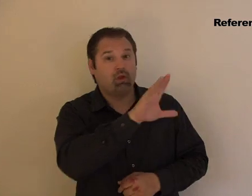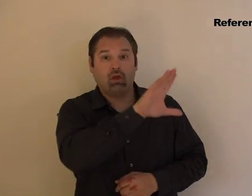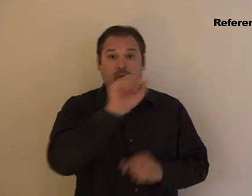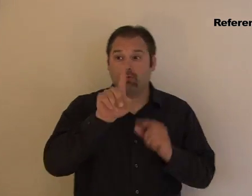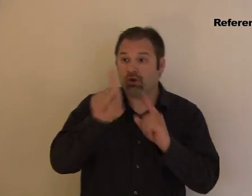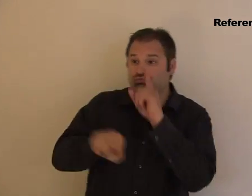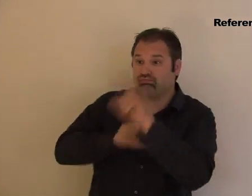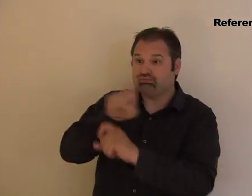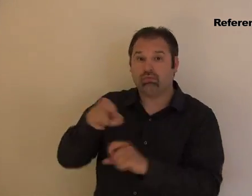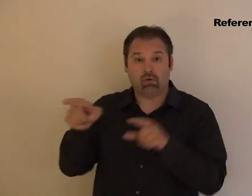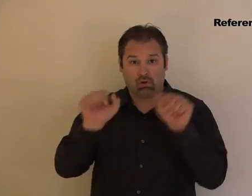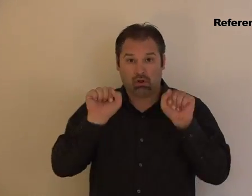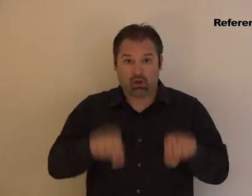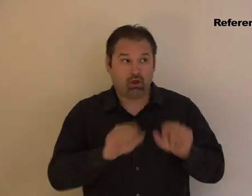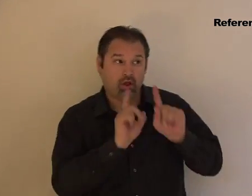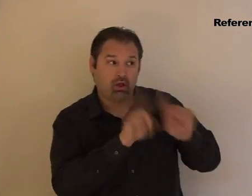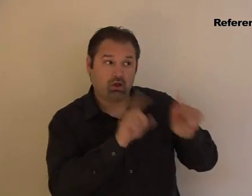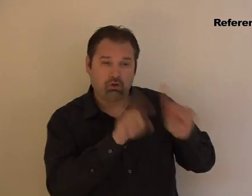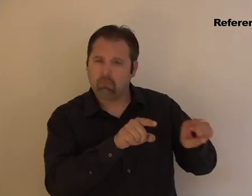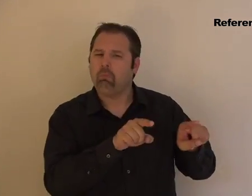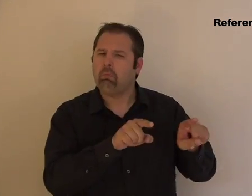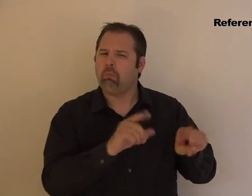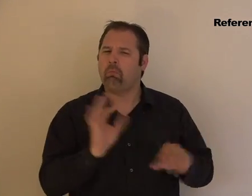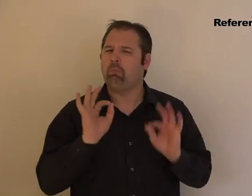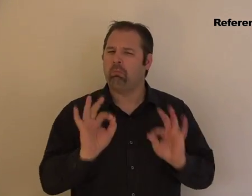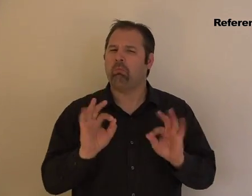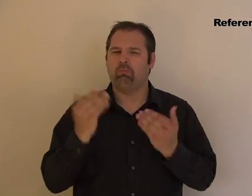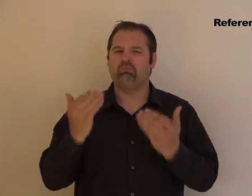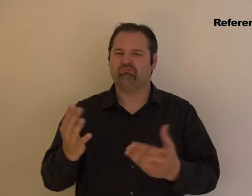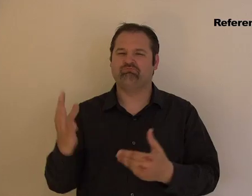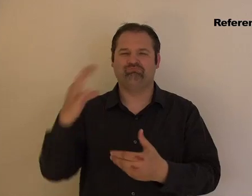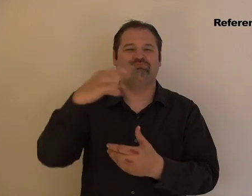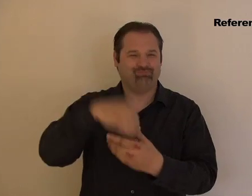Employers check references to make sure you are the right